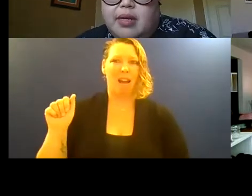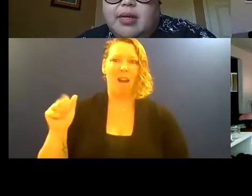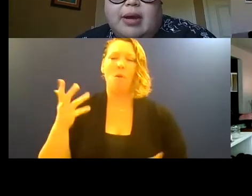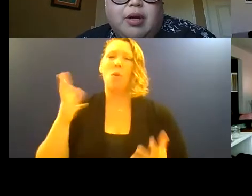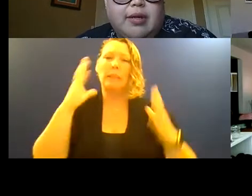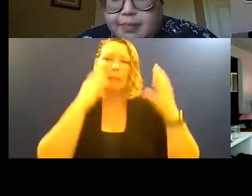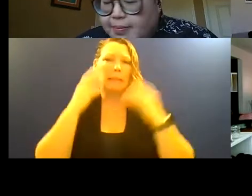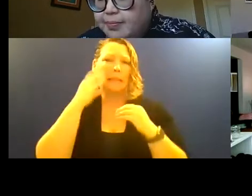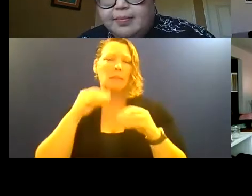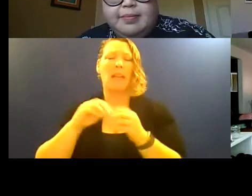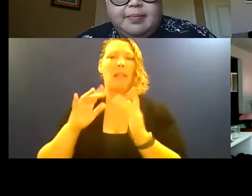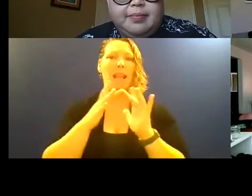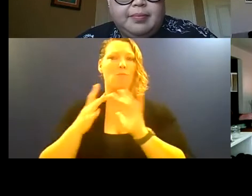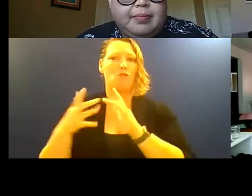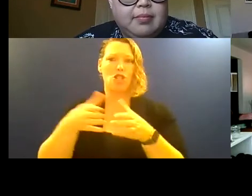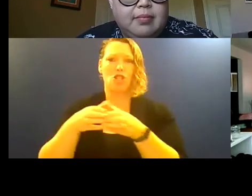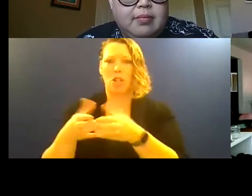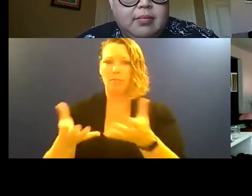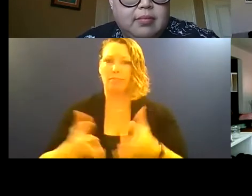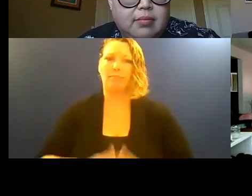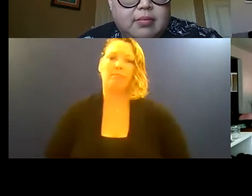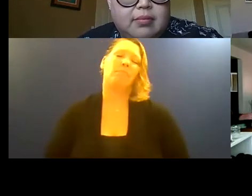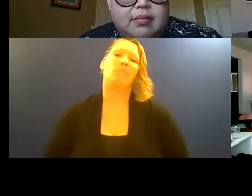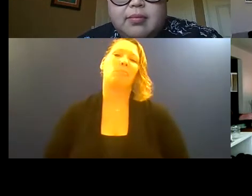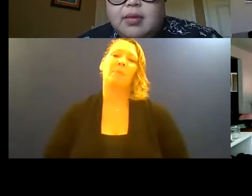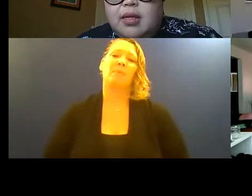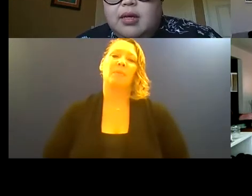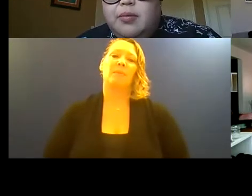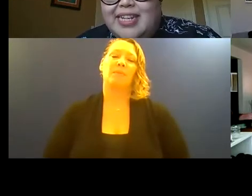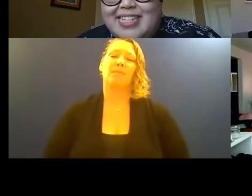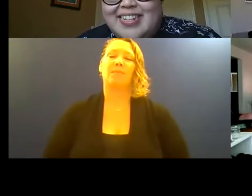in that work.